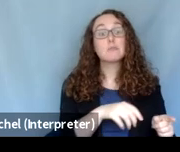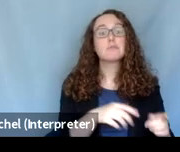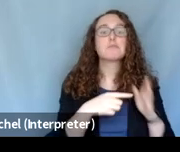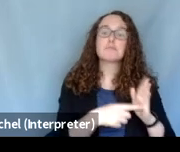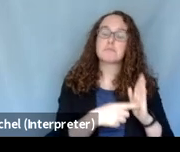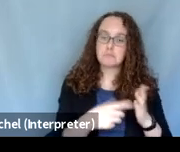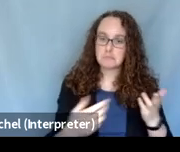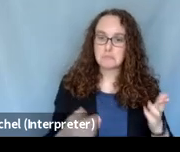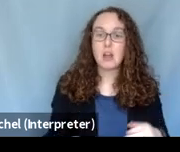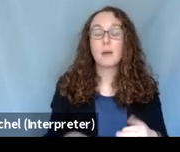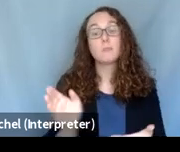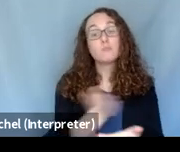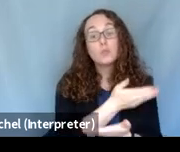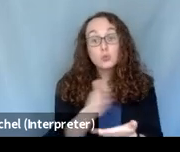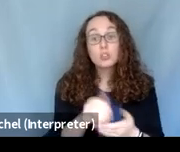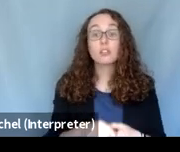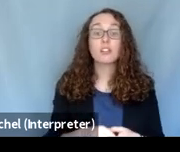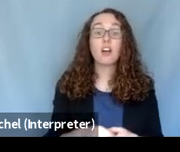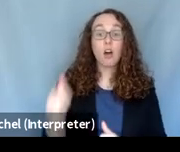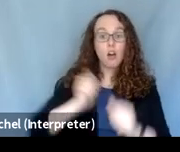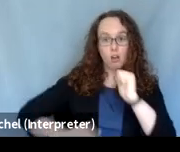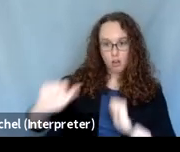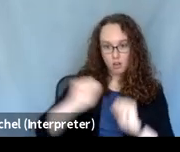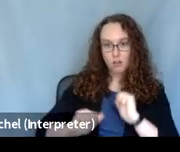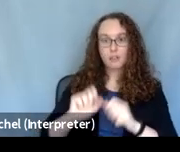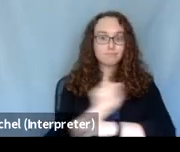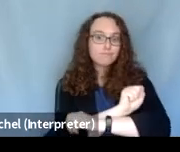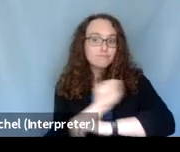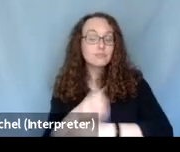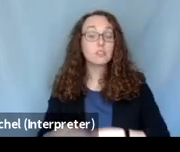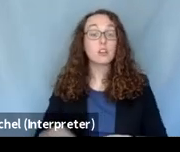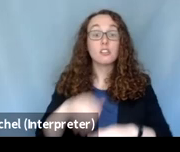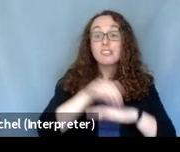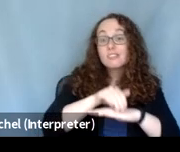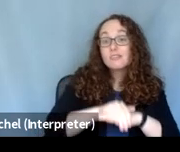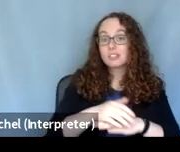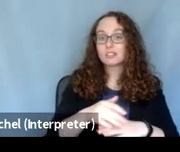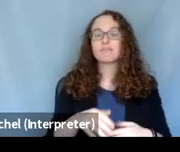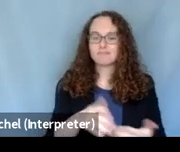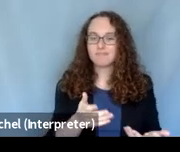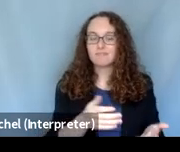are music, theater arts or English. Another pathway